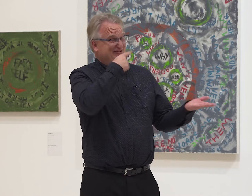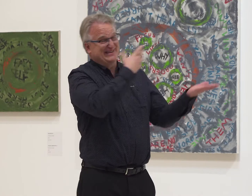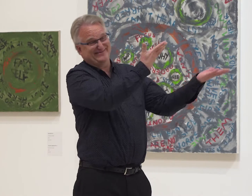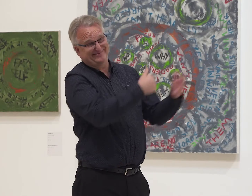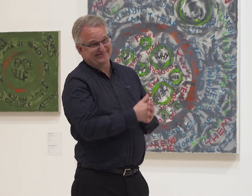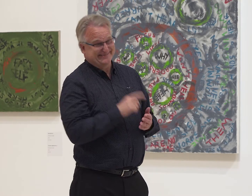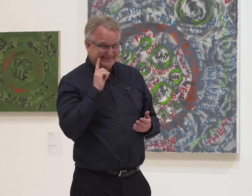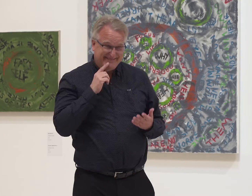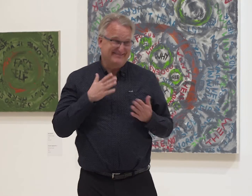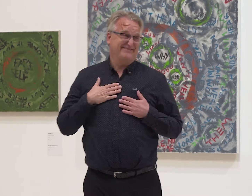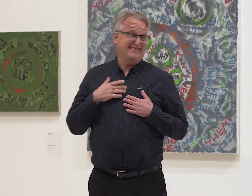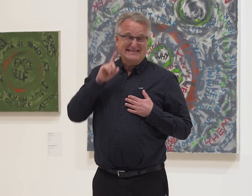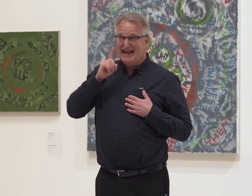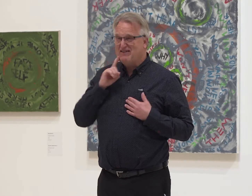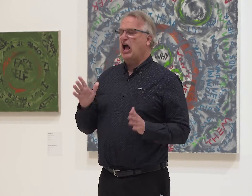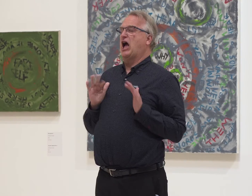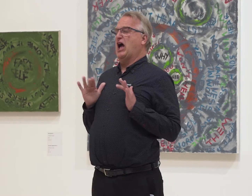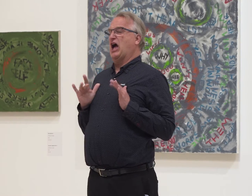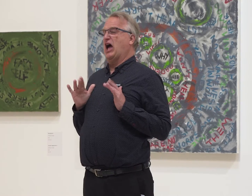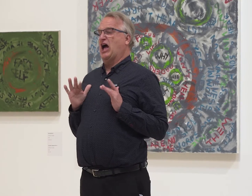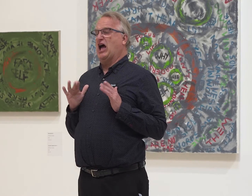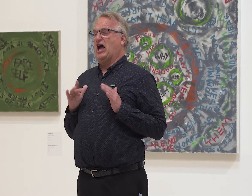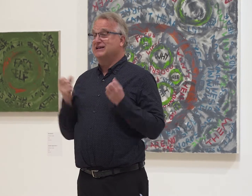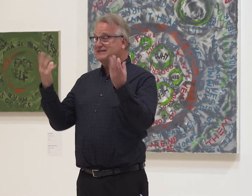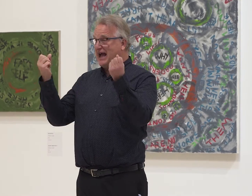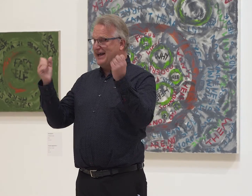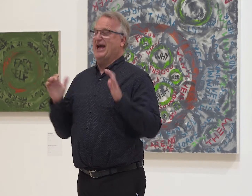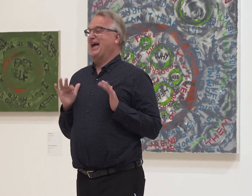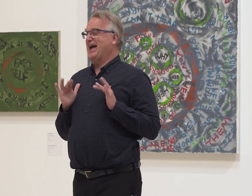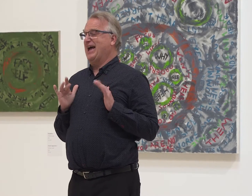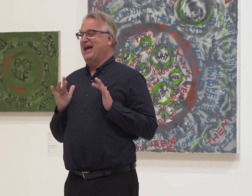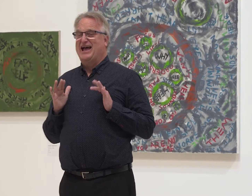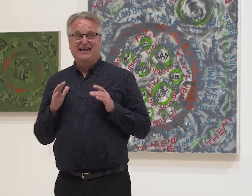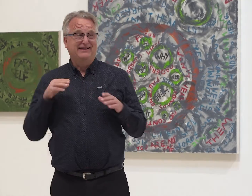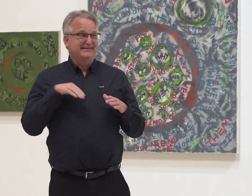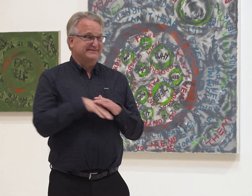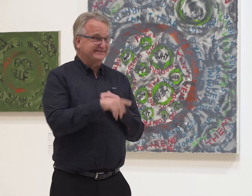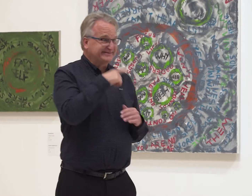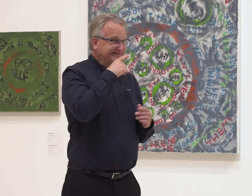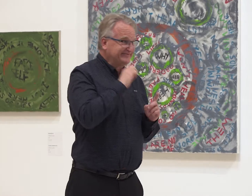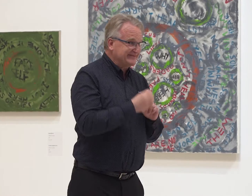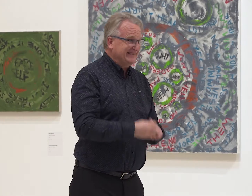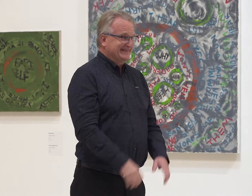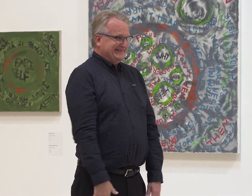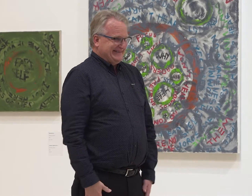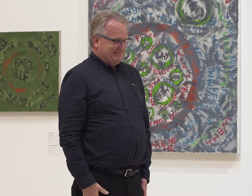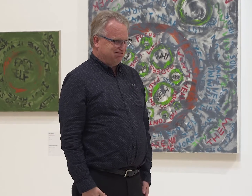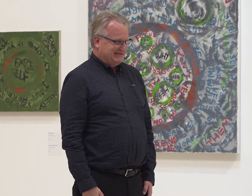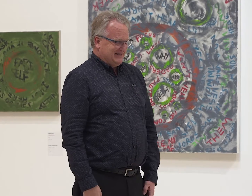And that's my story, you know. Being in a Deaf world and coming to a hearing environment